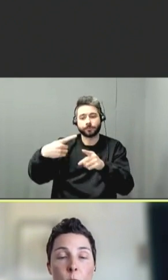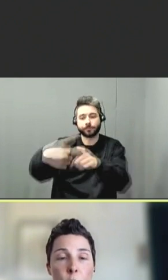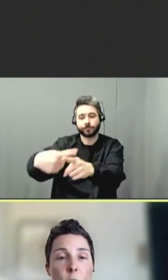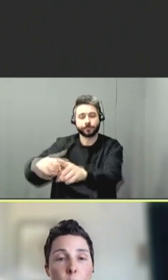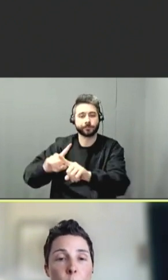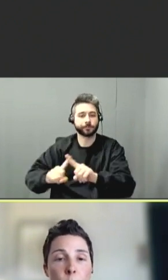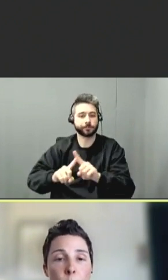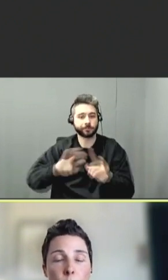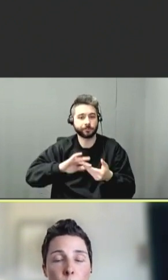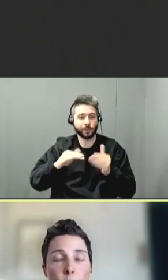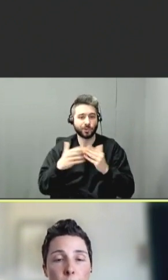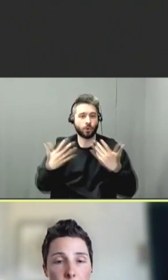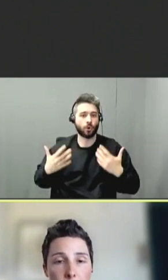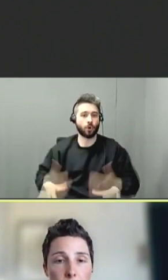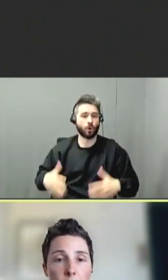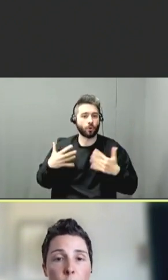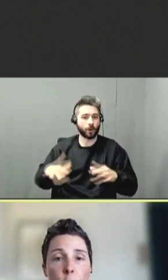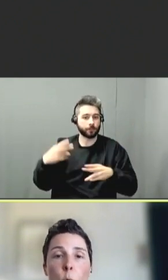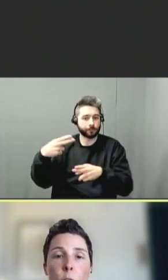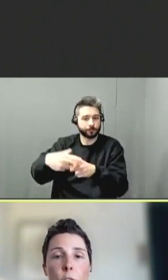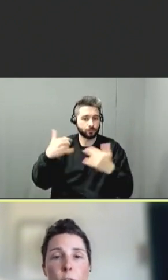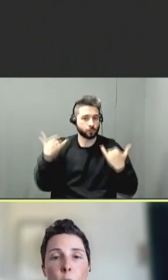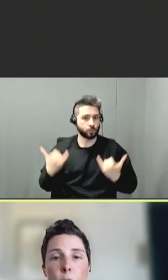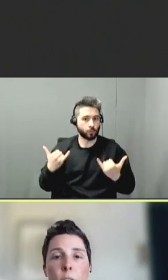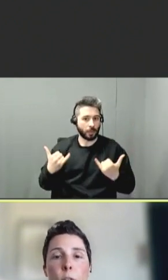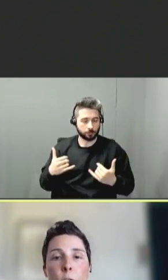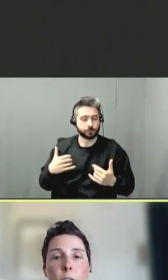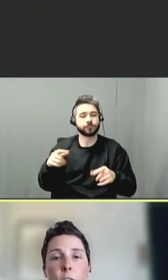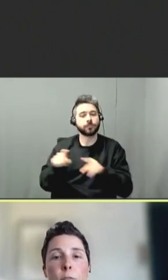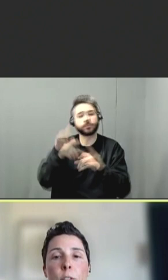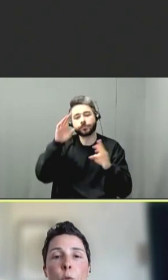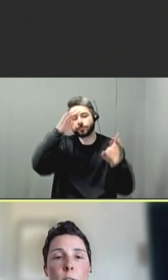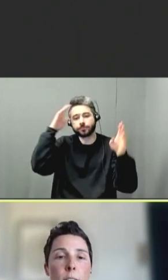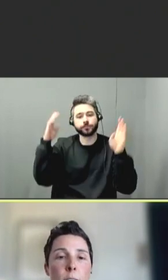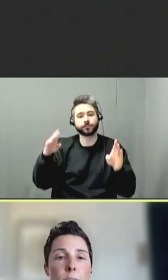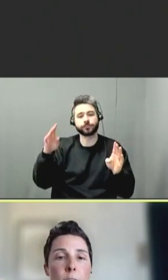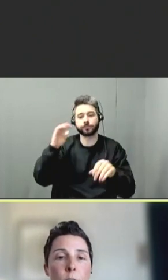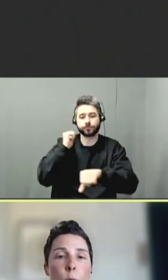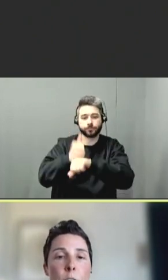which has already been mentioned today. We also focused on the creation of linguistically and